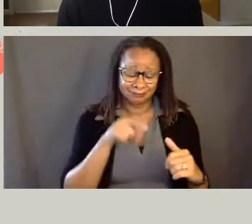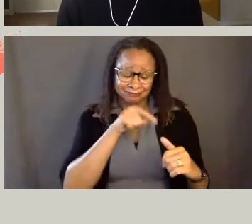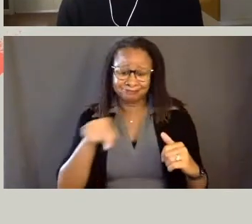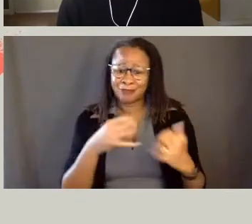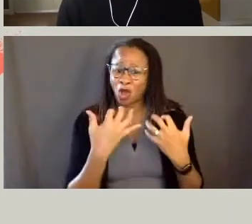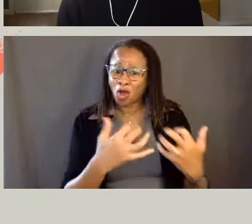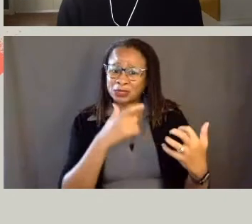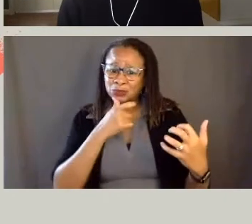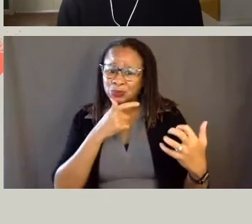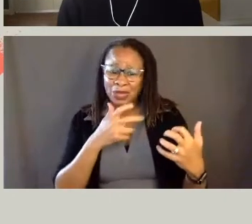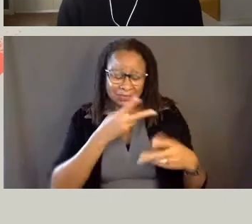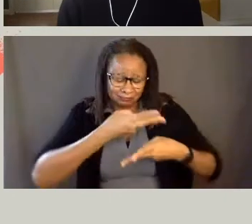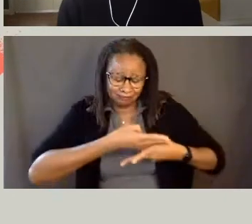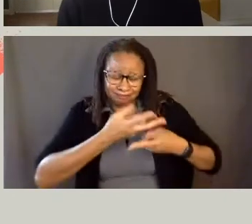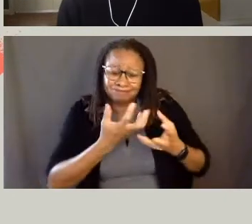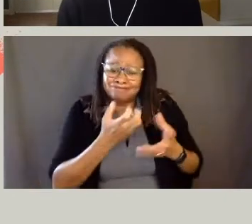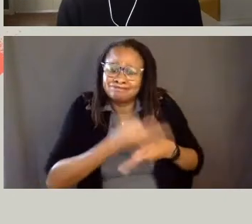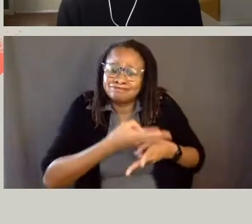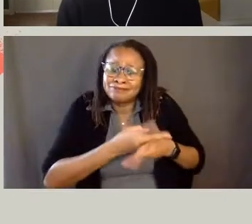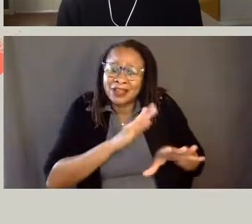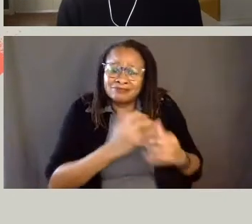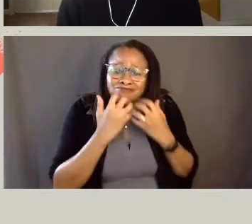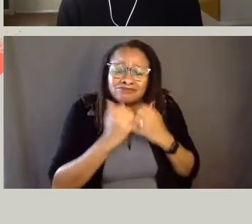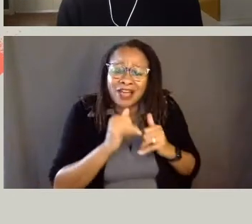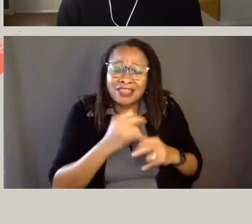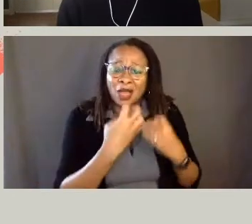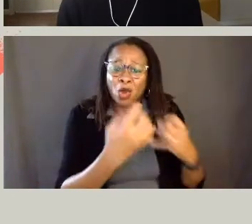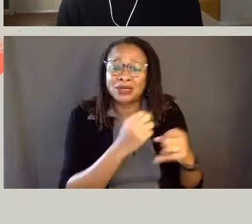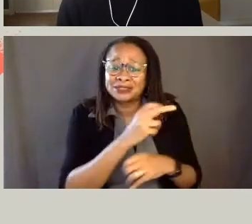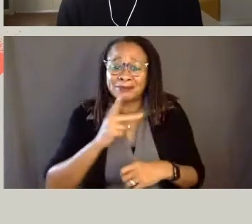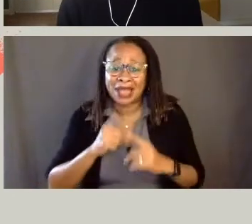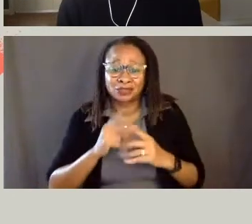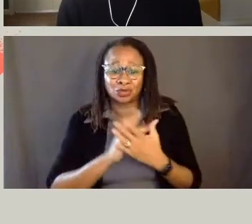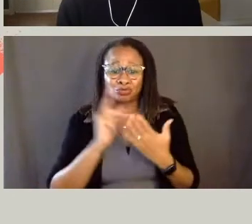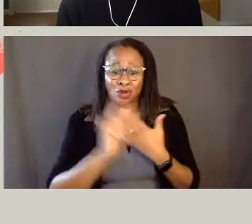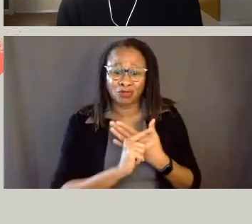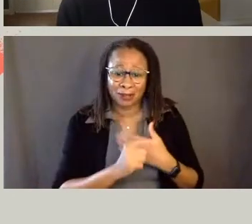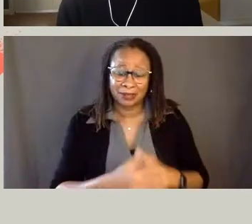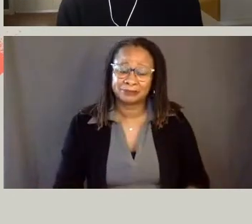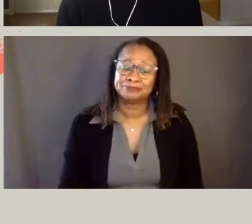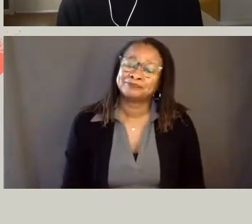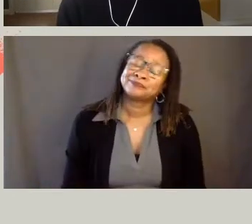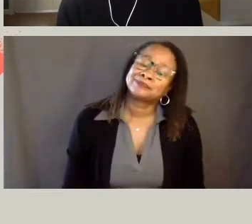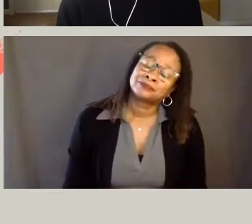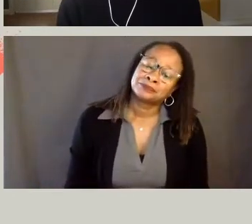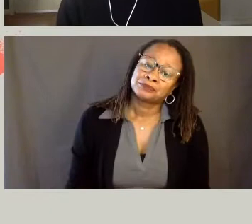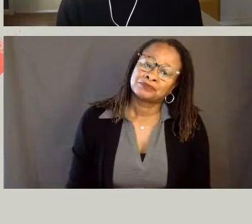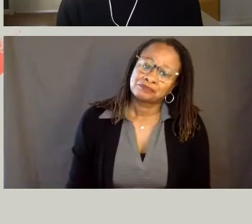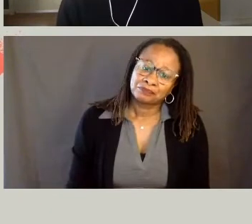and nurturing that audience back to the programming. So we have,